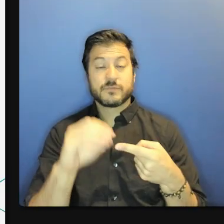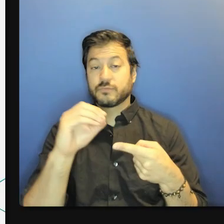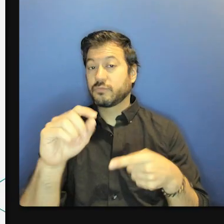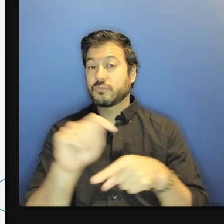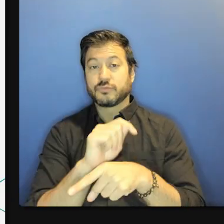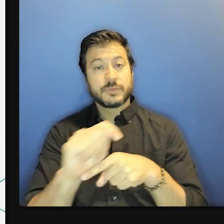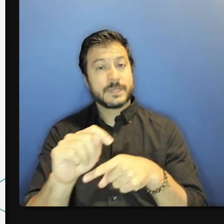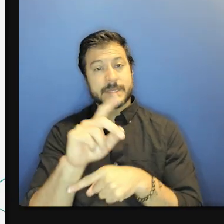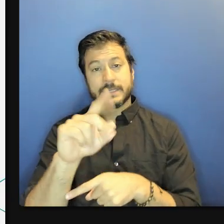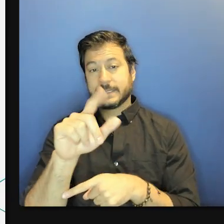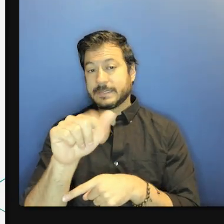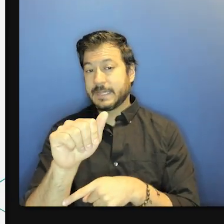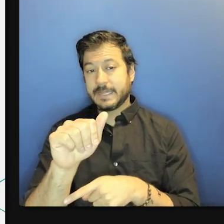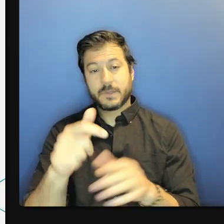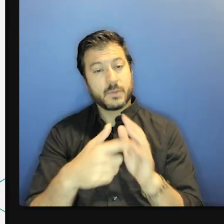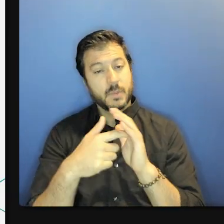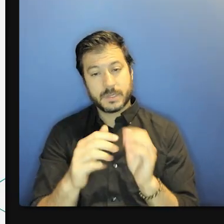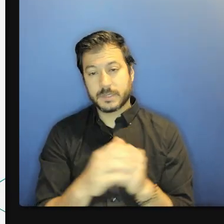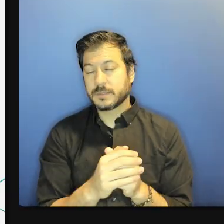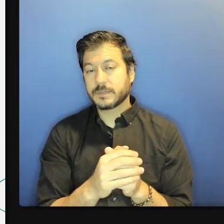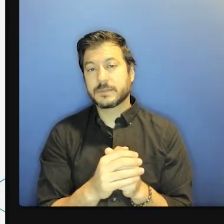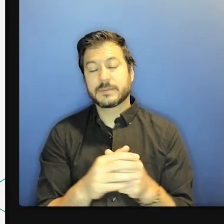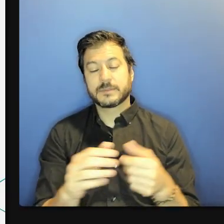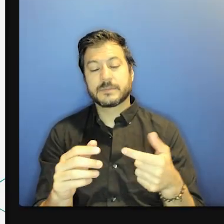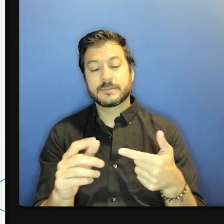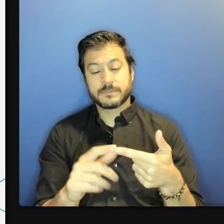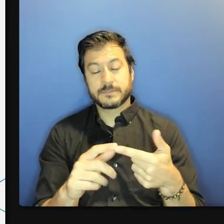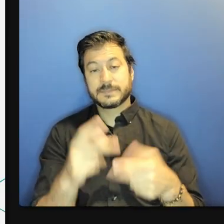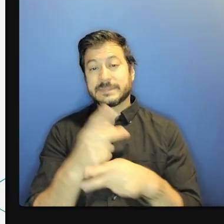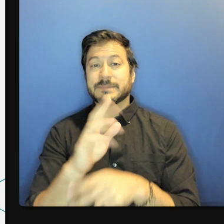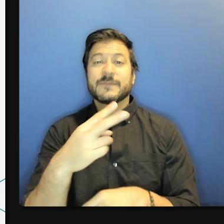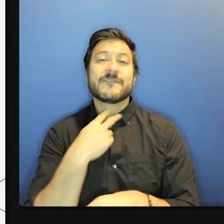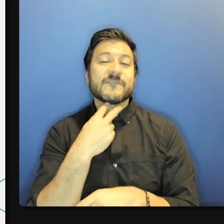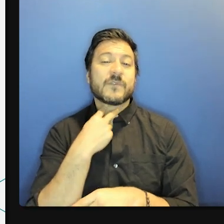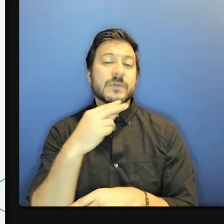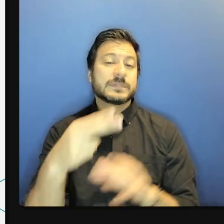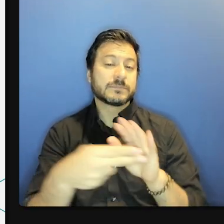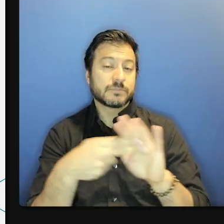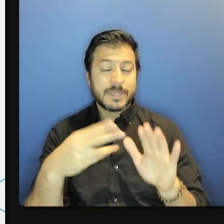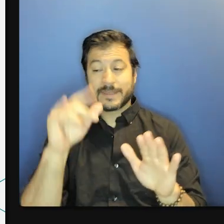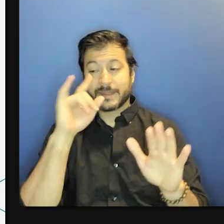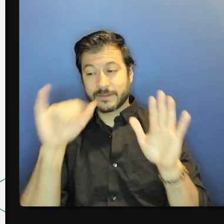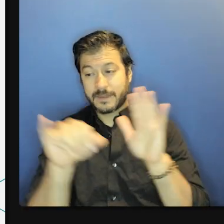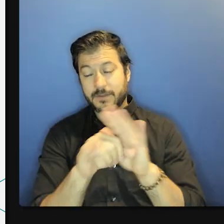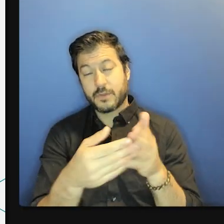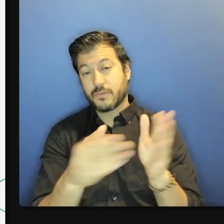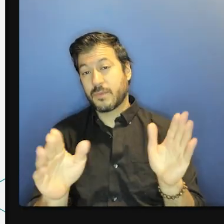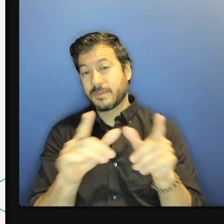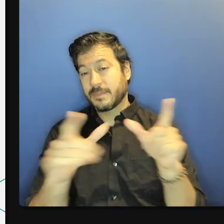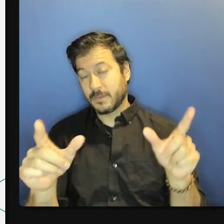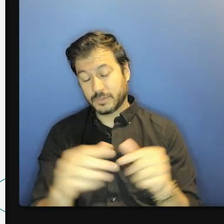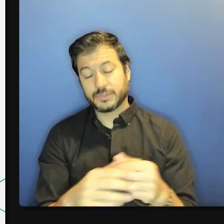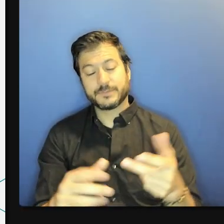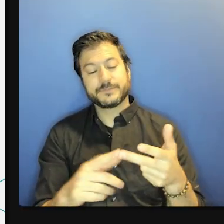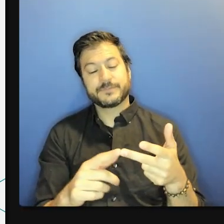First, there's no training data required in crossed languages. Second, keep your voice brand and identity across the languages,